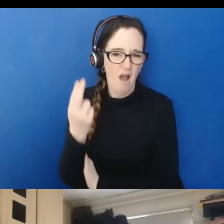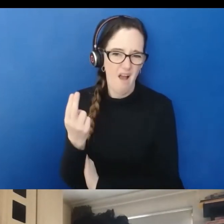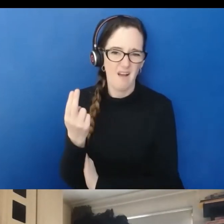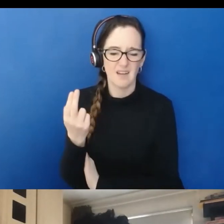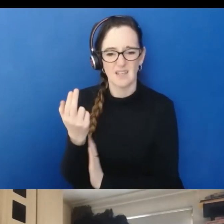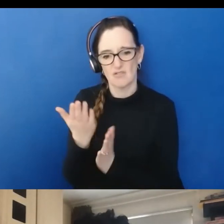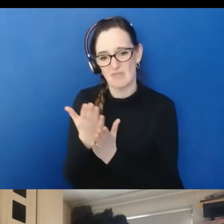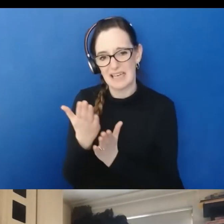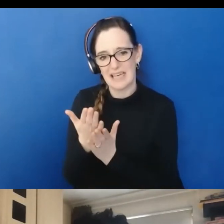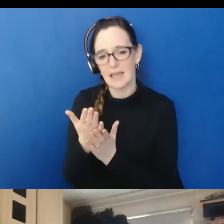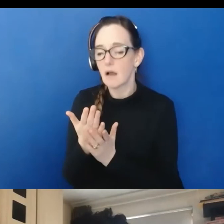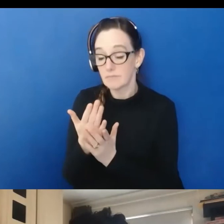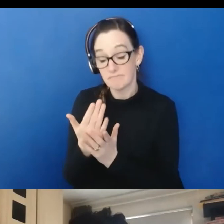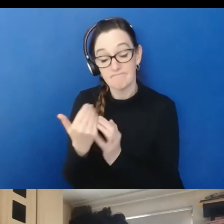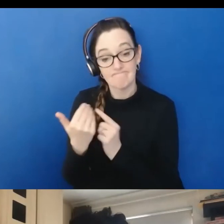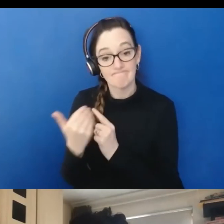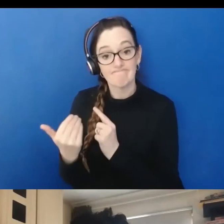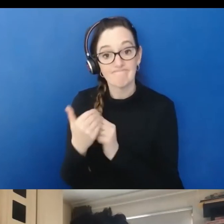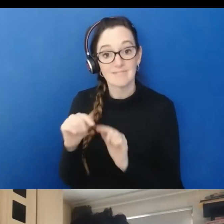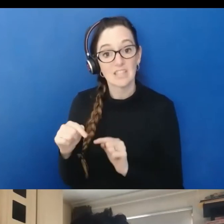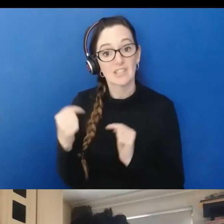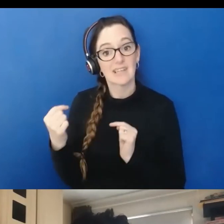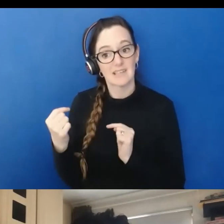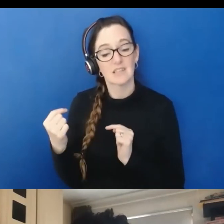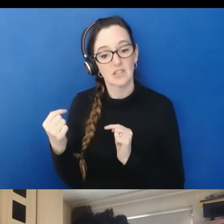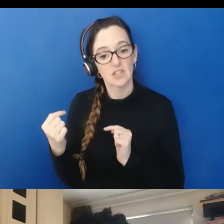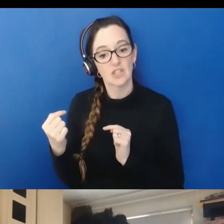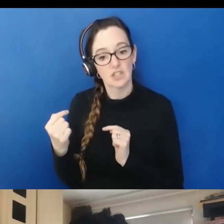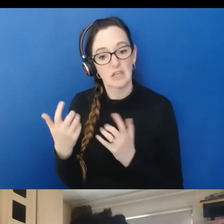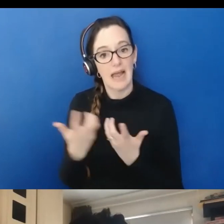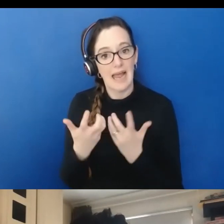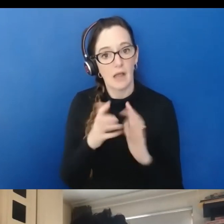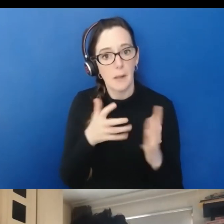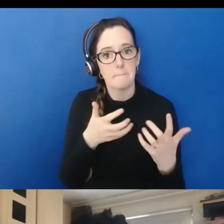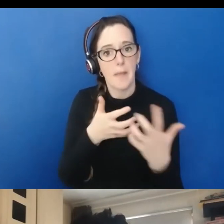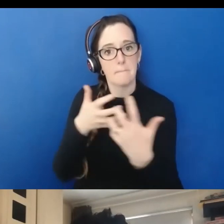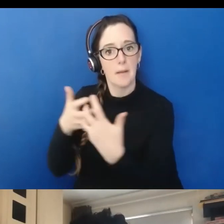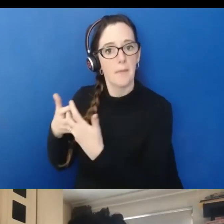I mean it s a challenge for some of the materials we produce for the building of the text,